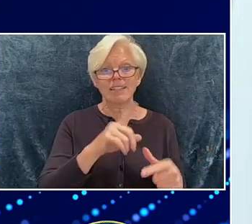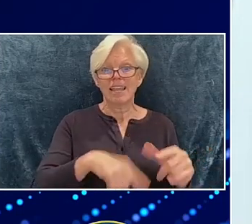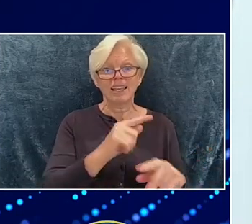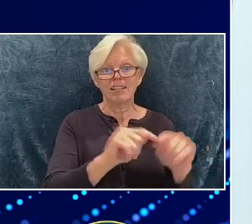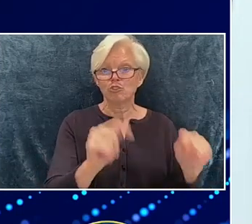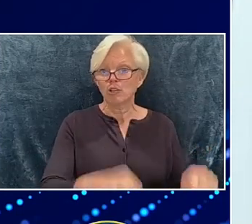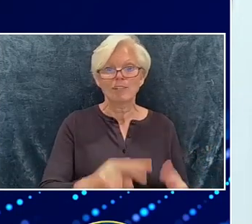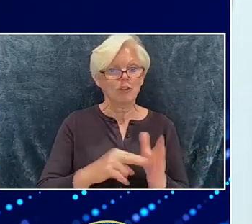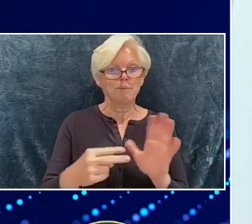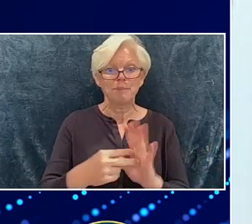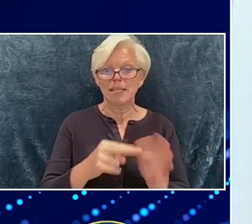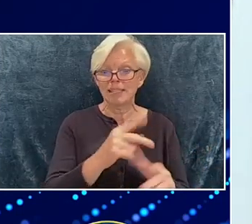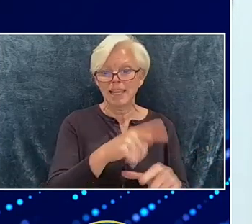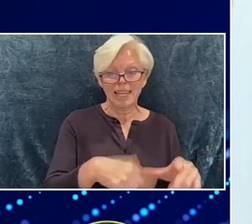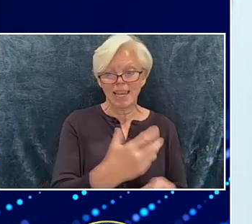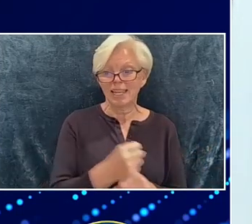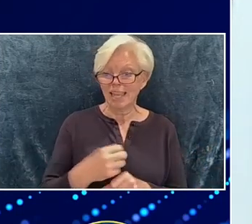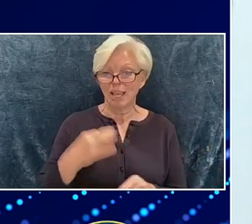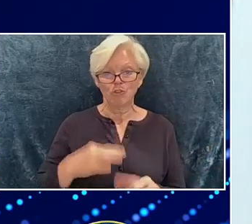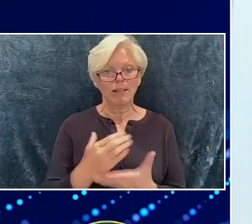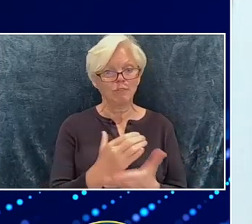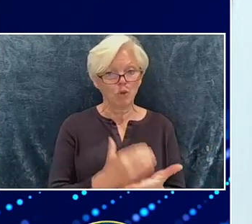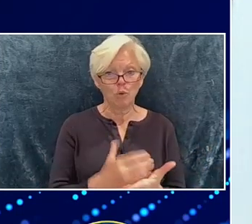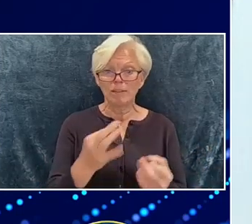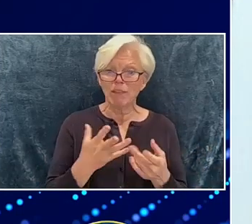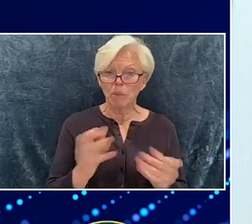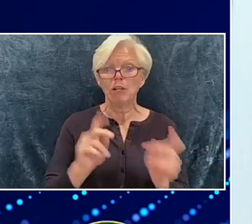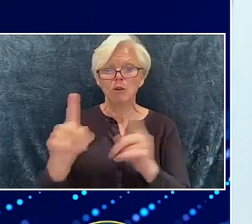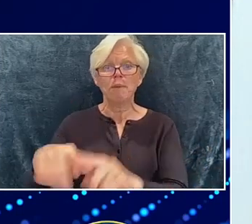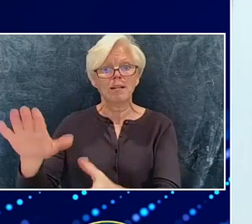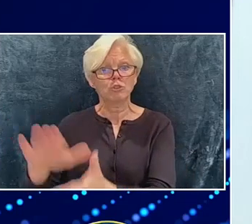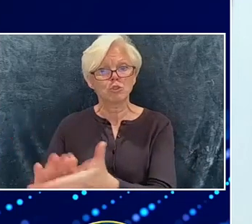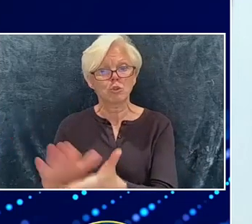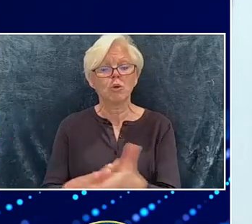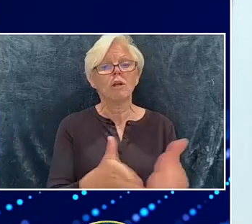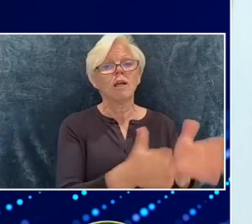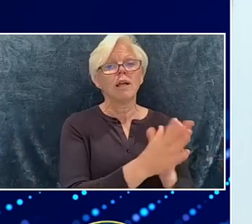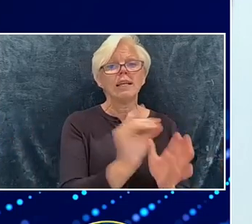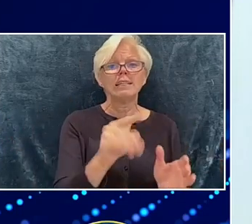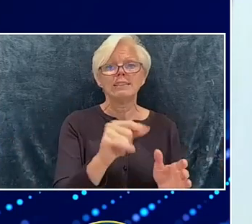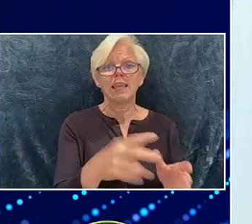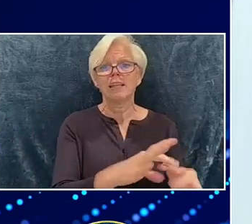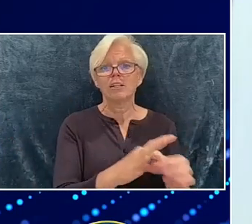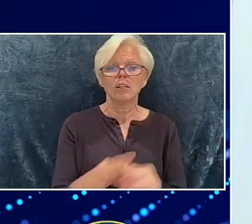completed courses if they wish to return to school. I requested data related to the category of these debts, and one college